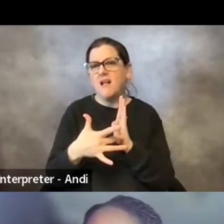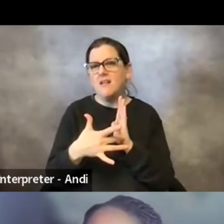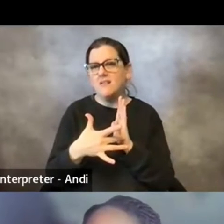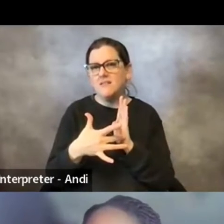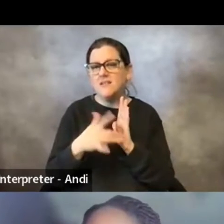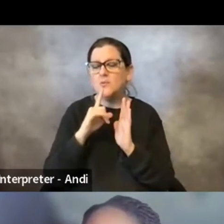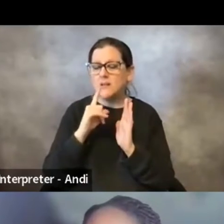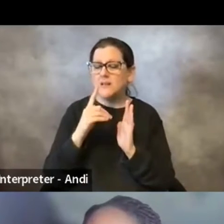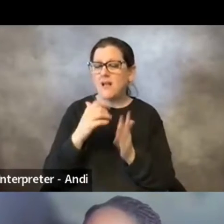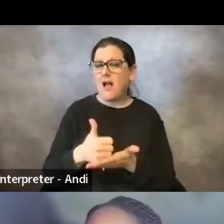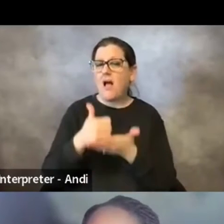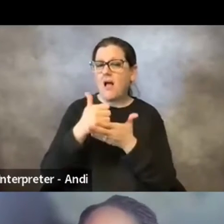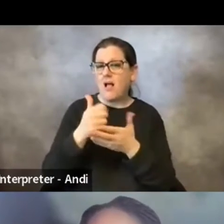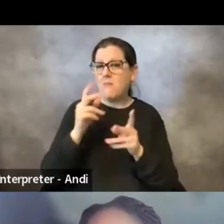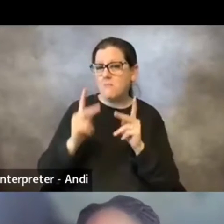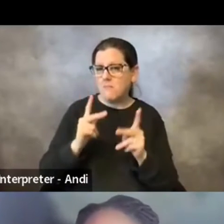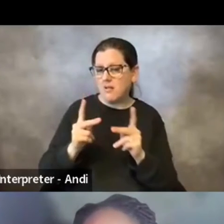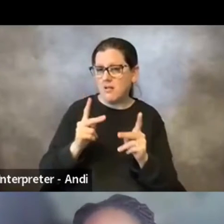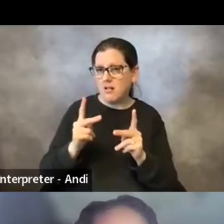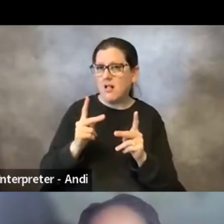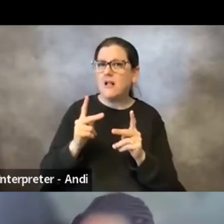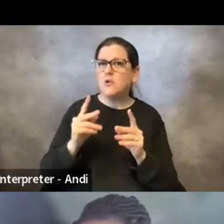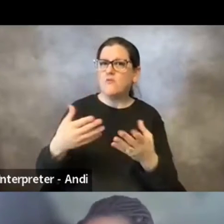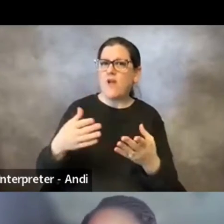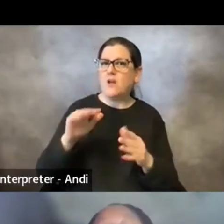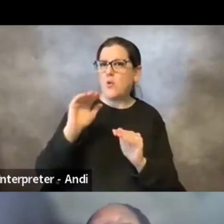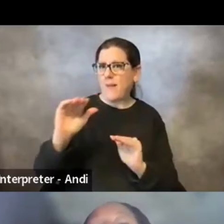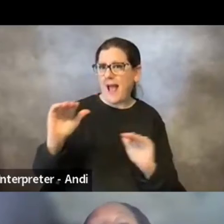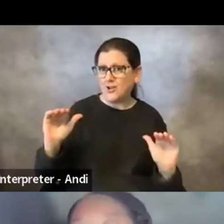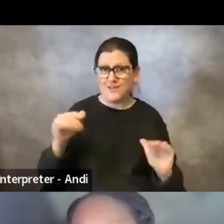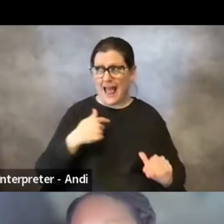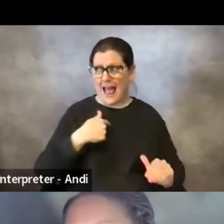individuals, you know, those reminders, I mean, I even I even